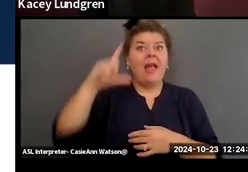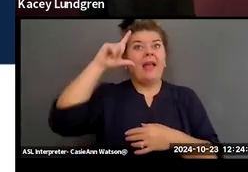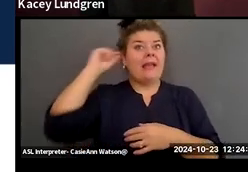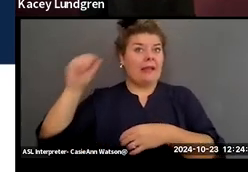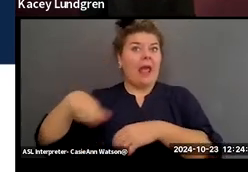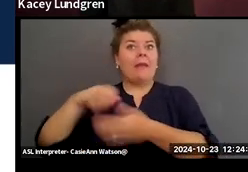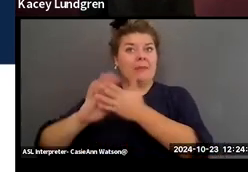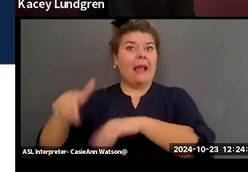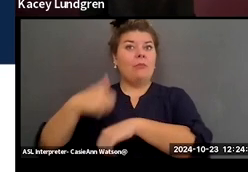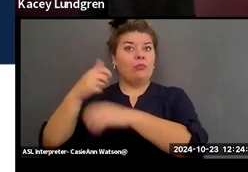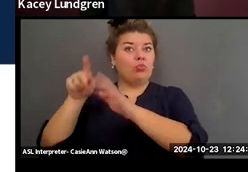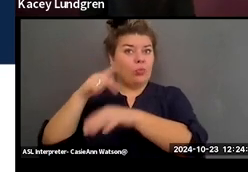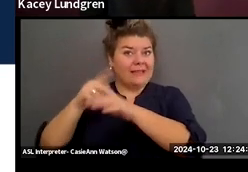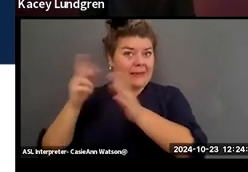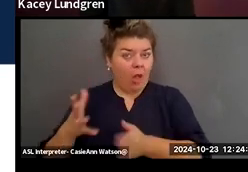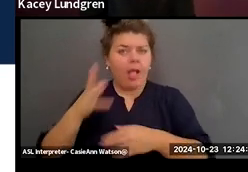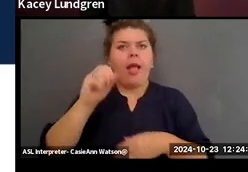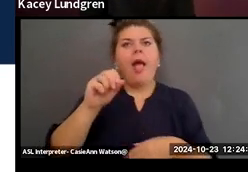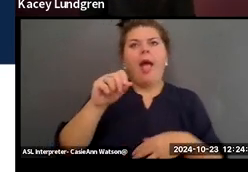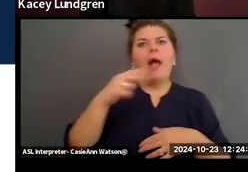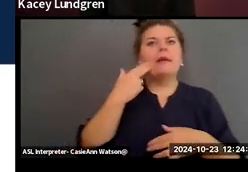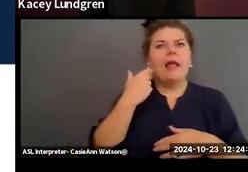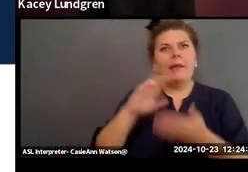and Clerc became the first teacher of the deaf in America.